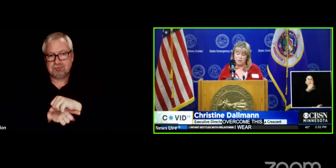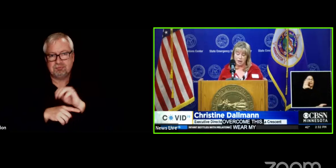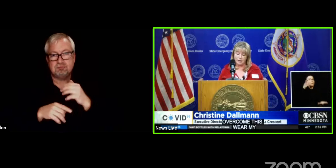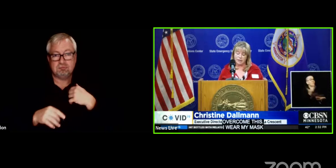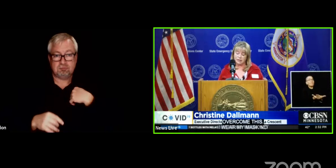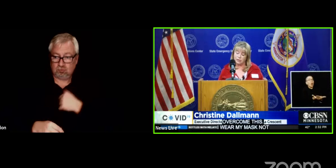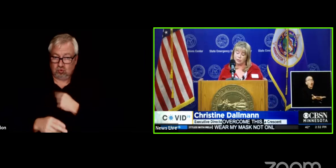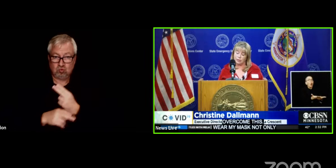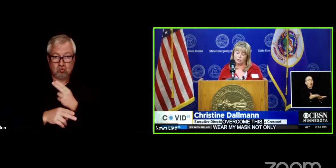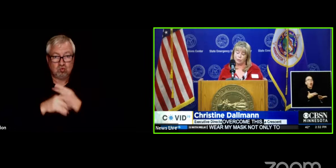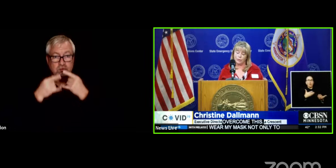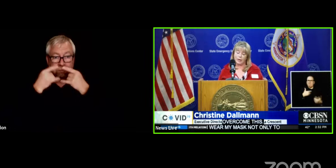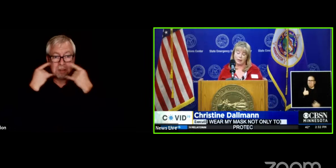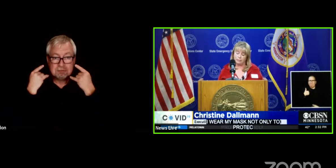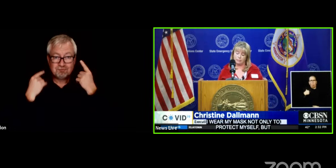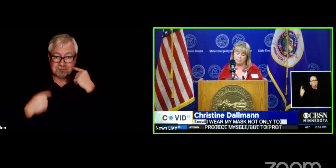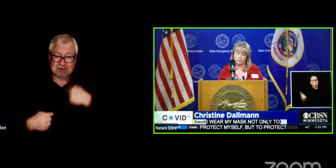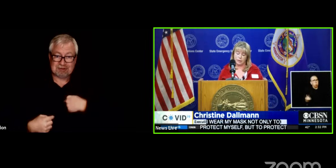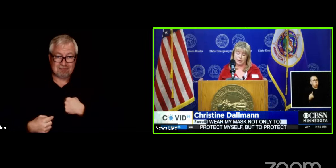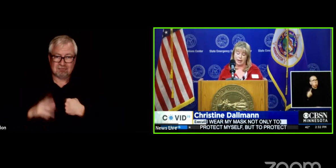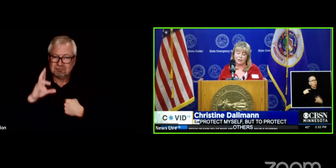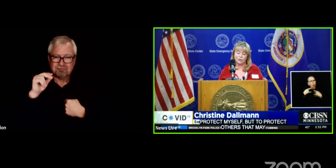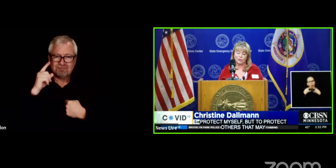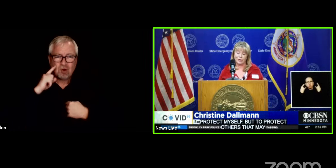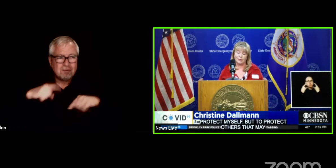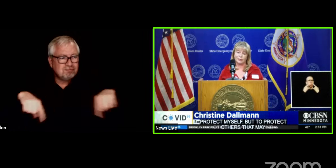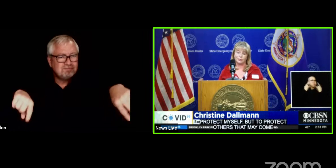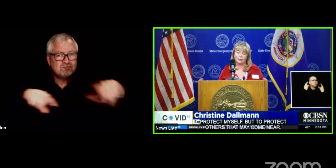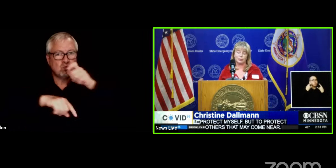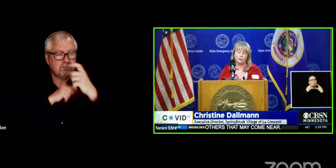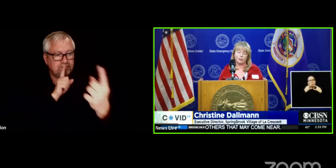NONE OF US CAN CONTROL THE ACTIONS OF OTHERS, WE CAN ONLY